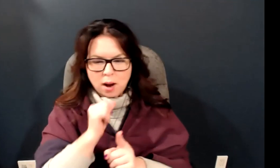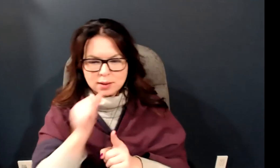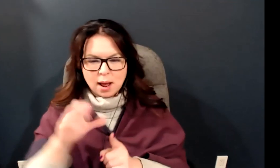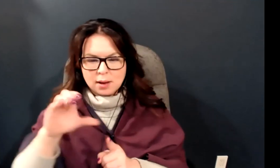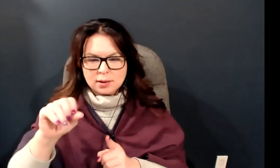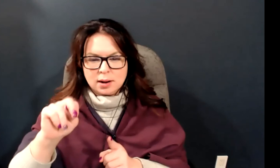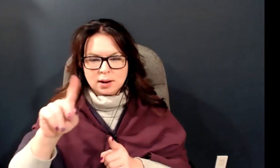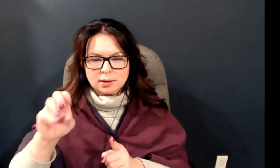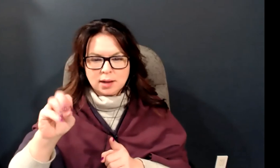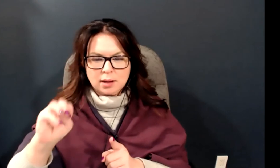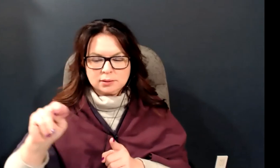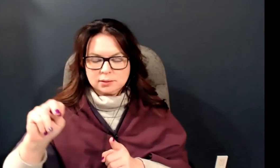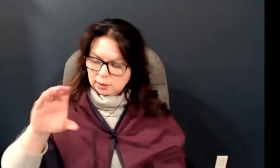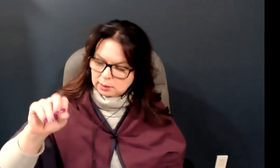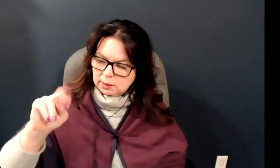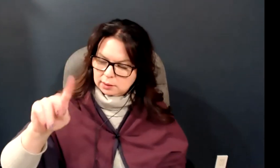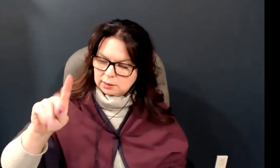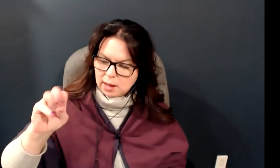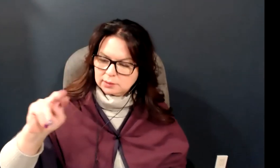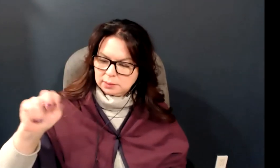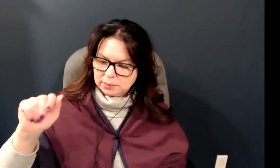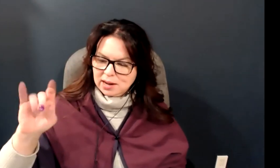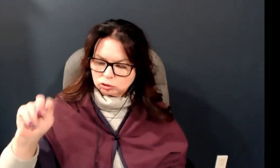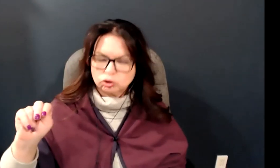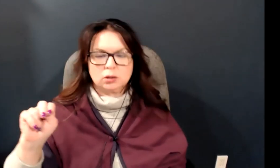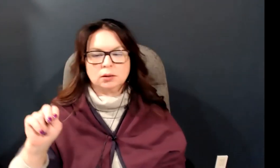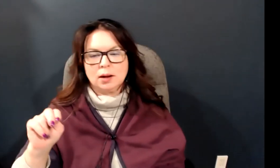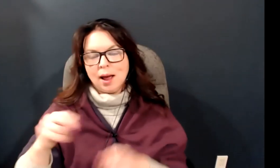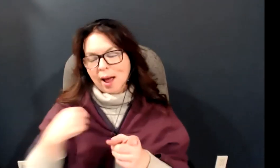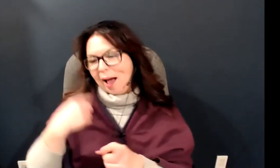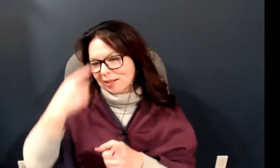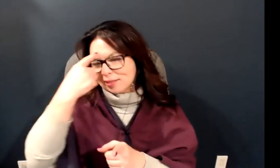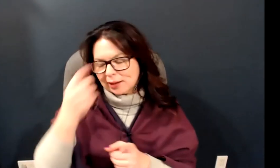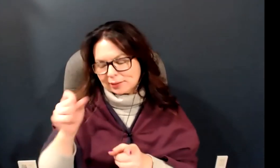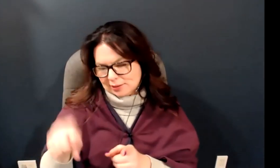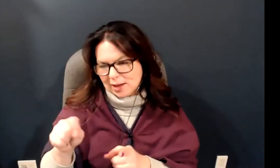to ask you something else about your use of sarcasm but I'm seeing so many questions,